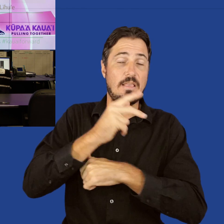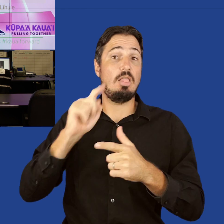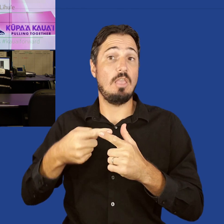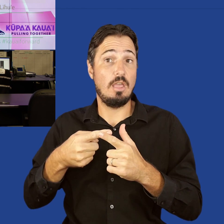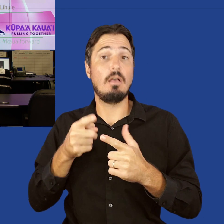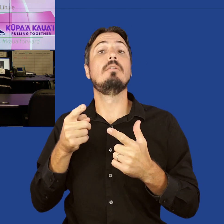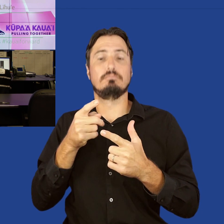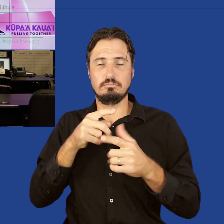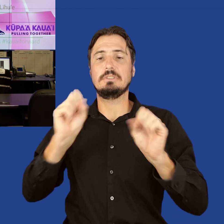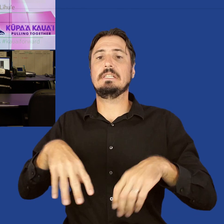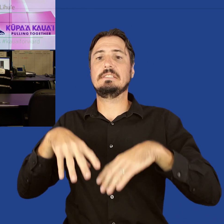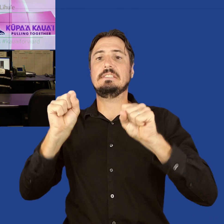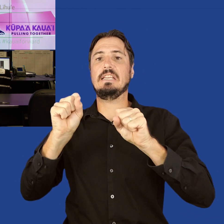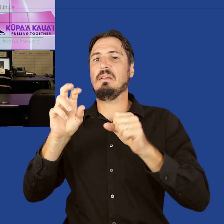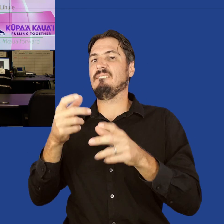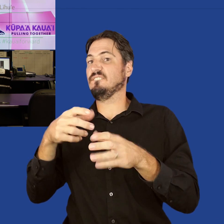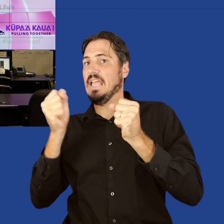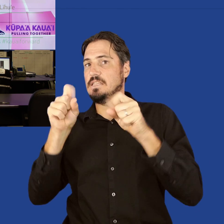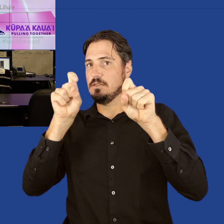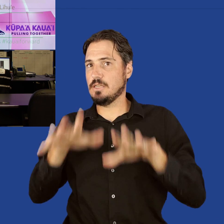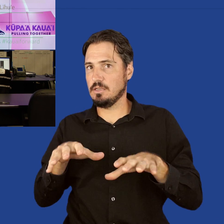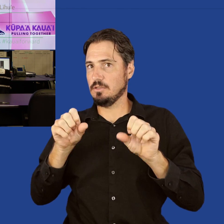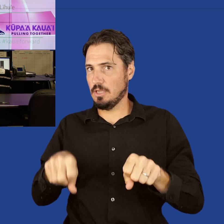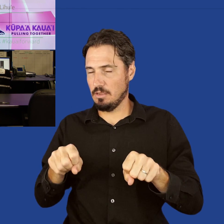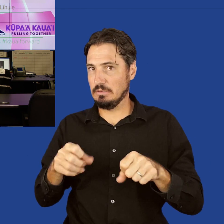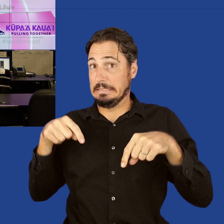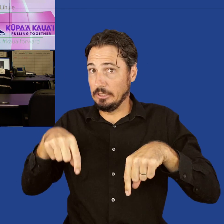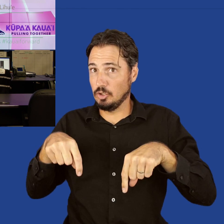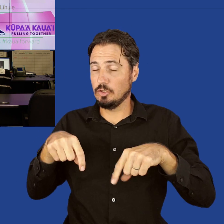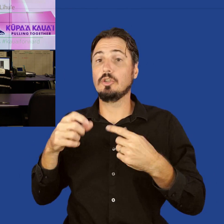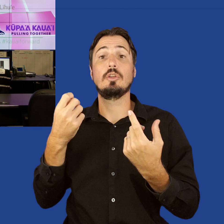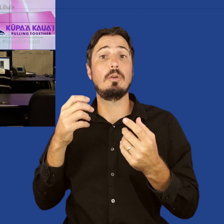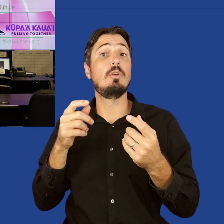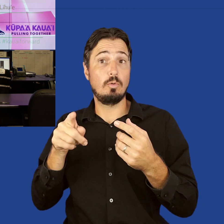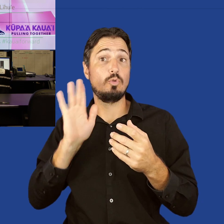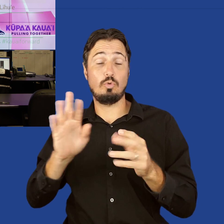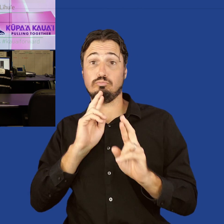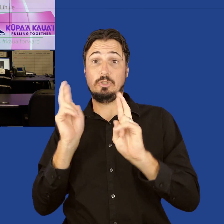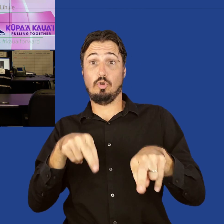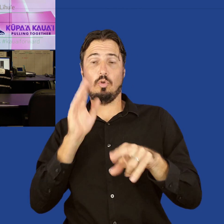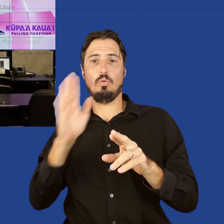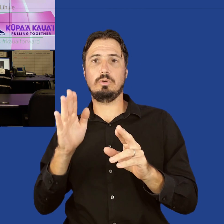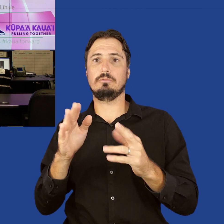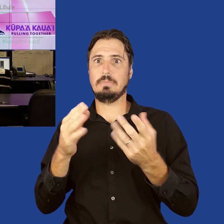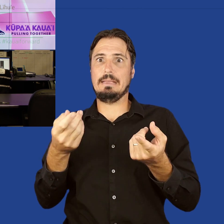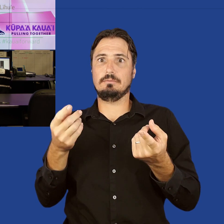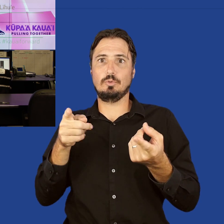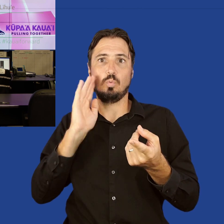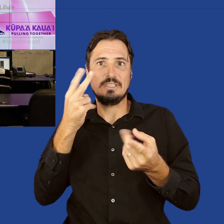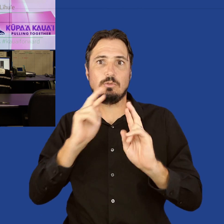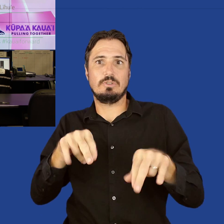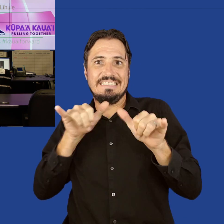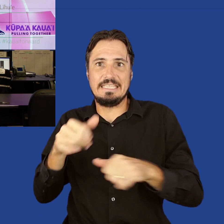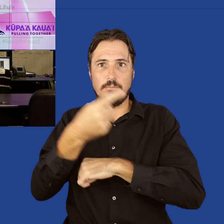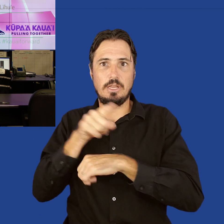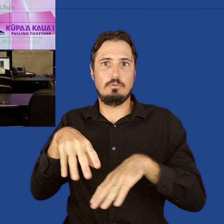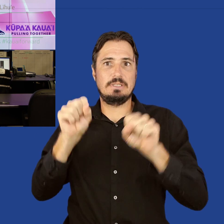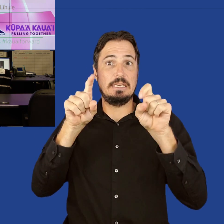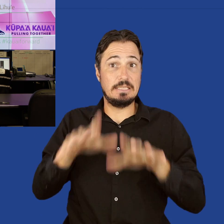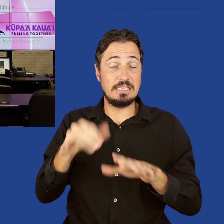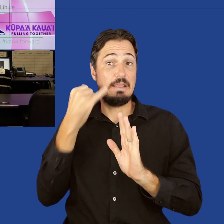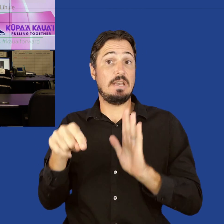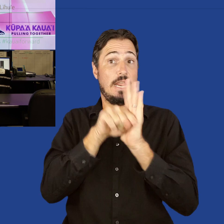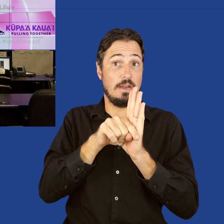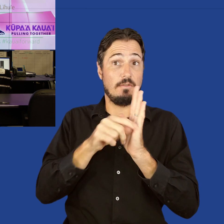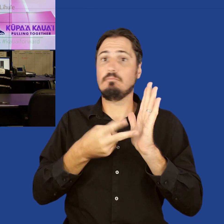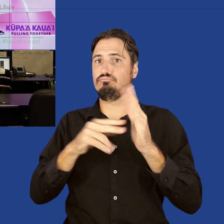COVID test here on island. The plan would be to utilize rapid tests with same-day results, and upon a negative test result, these travelers would be released from quarantine